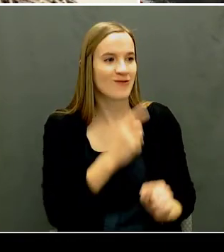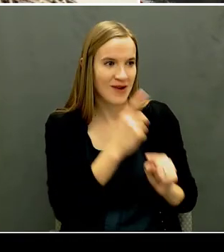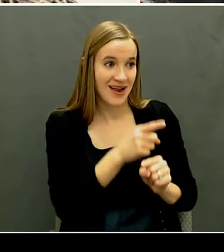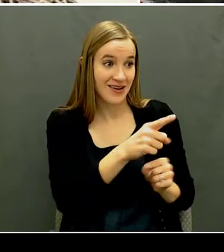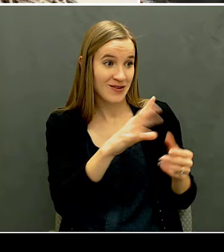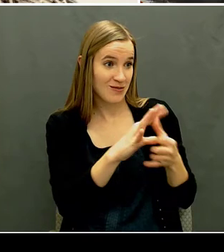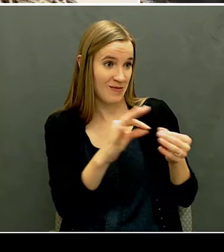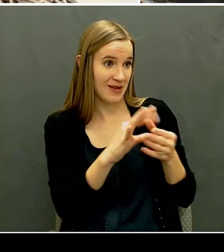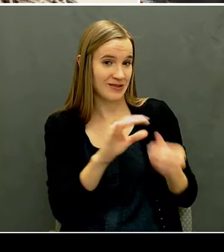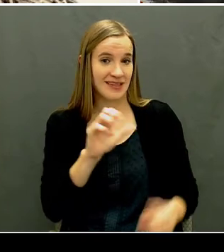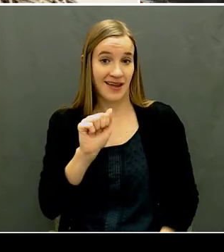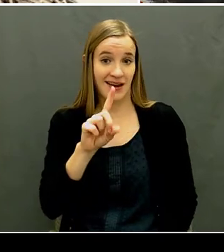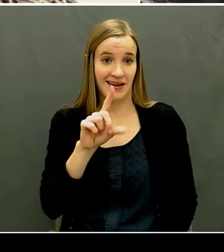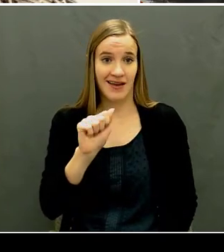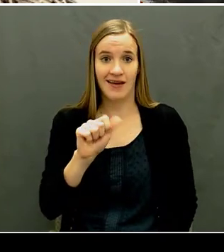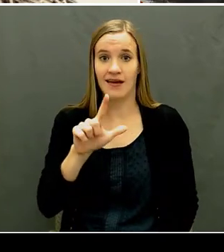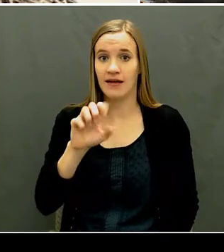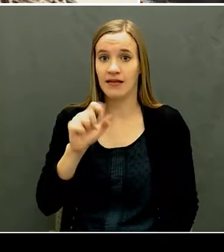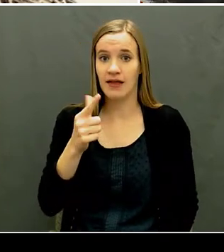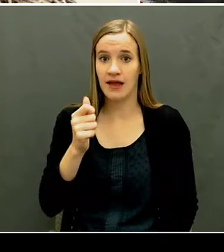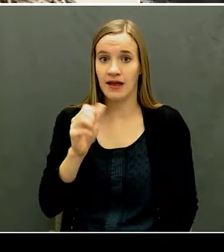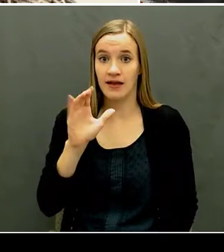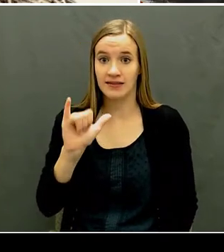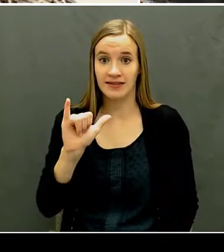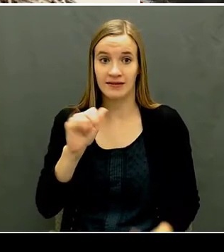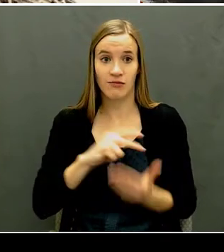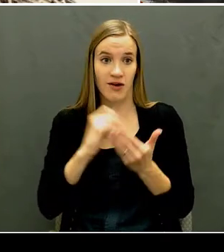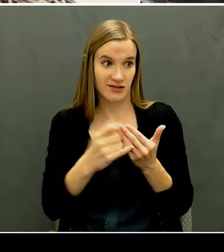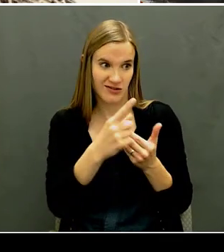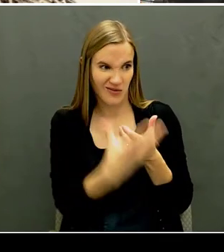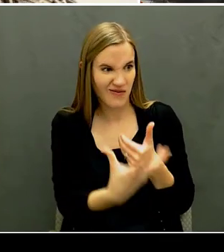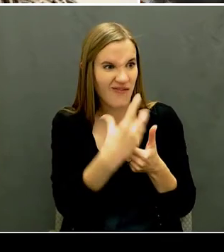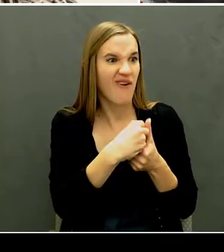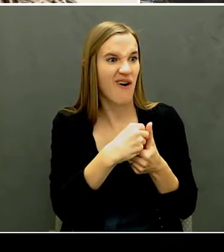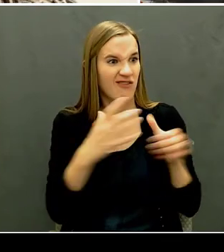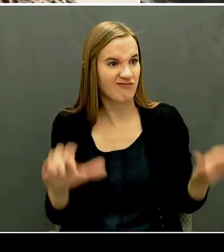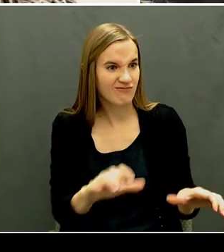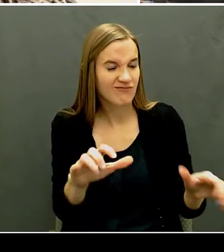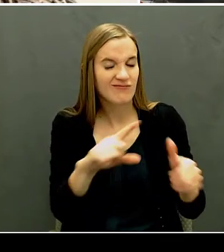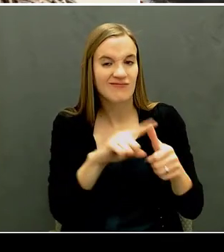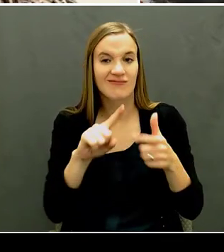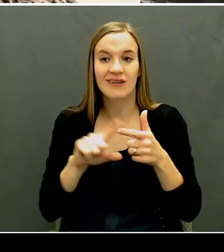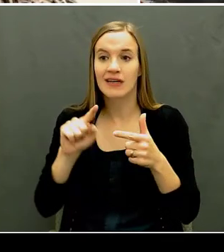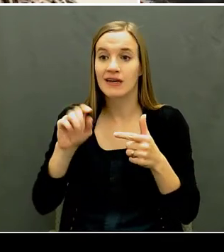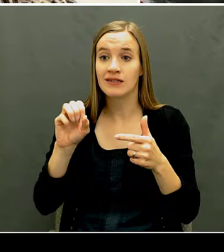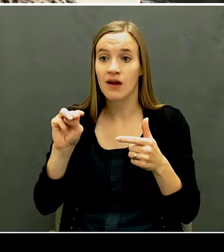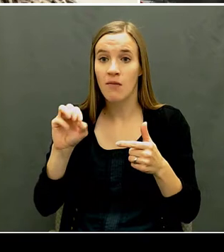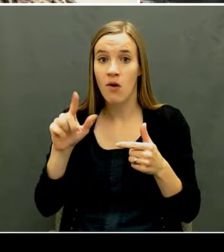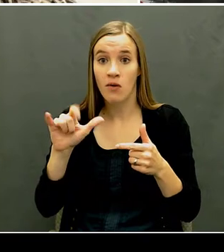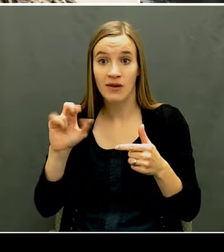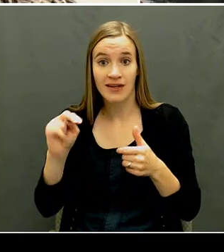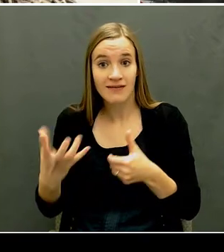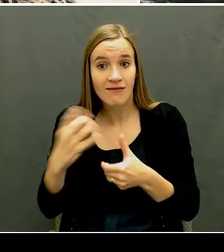really active in that and of course, Tom Olin was as well and, and, and that was really successful.